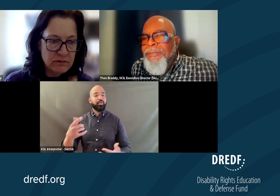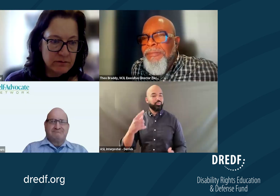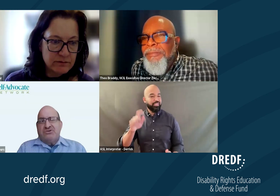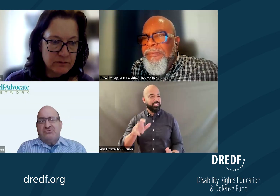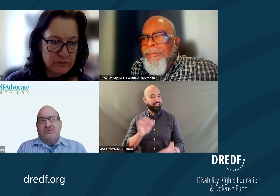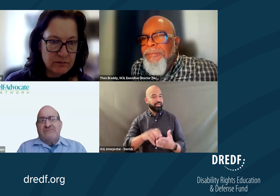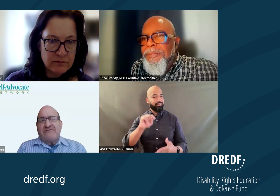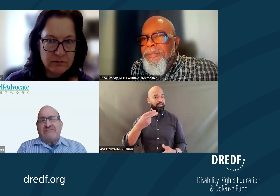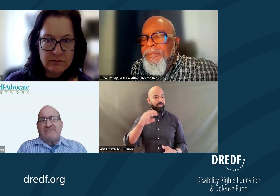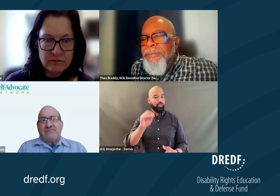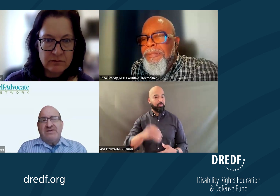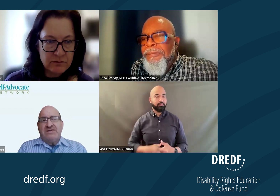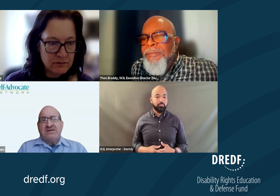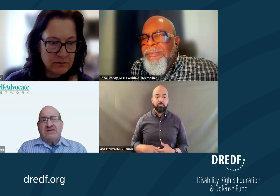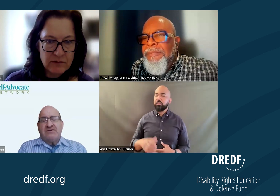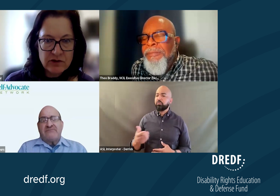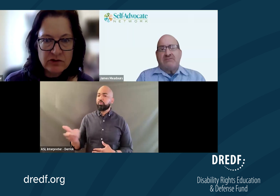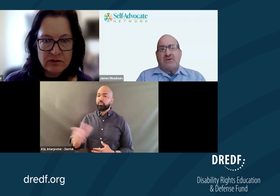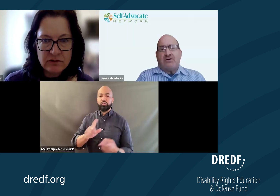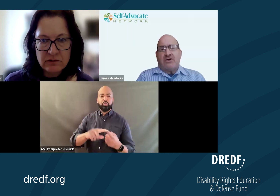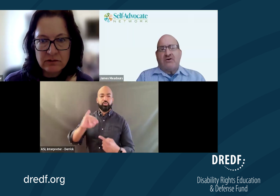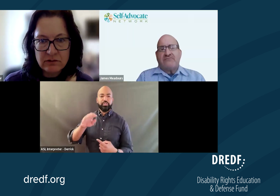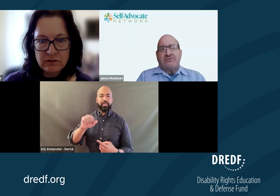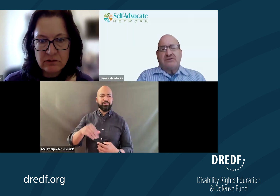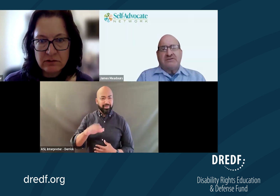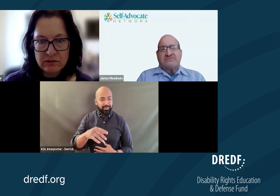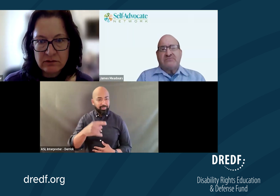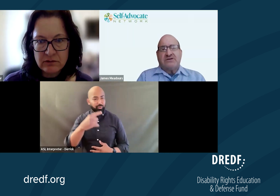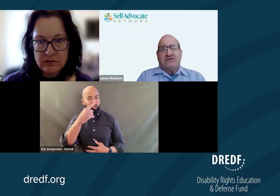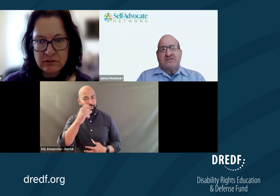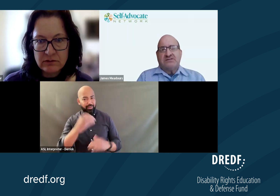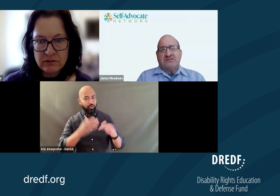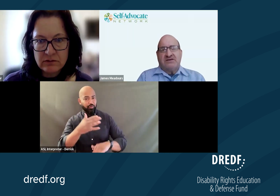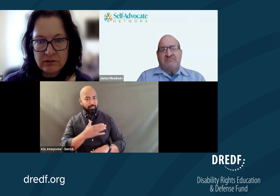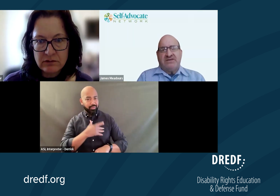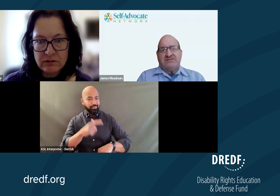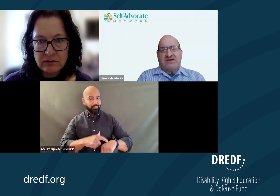Can you do a favor for me? If I'm going over, if someone could let me,